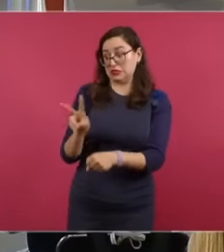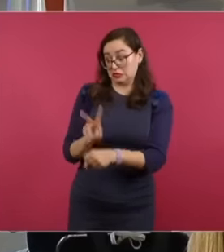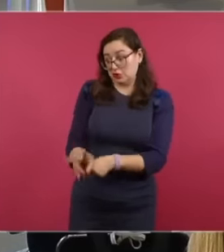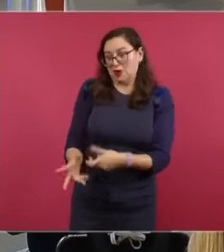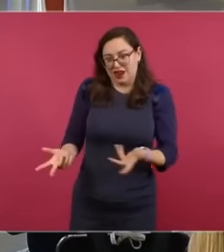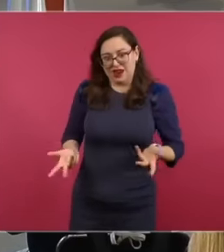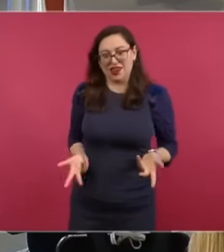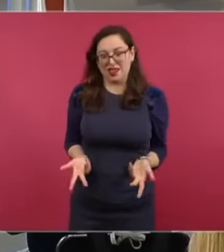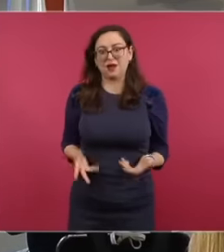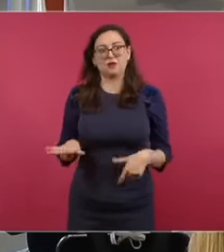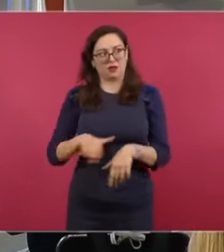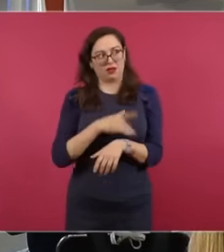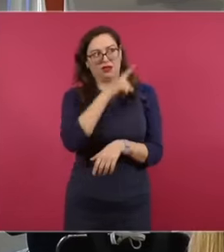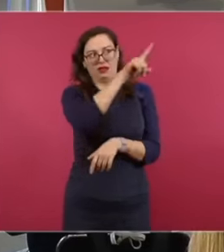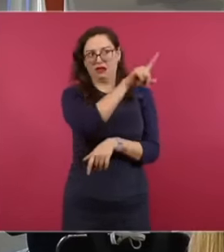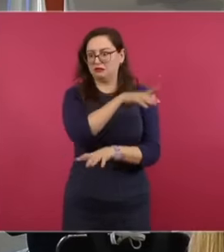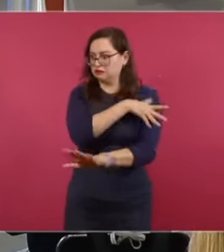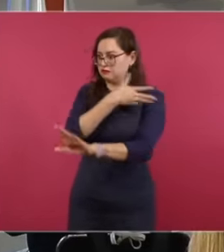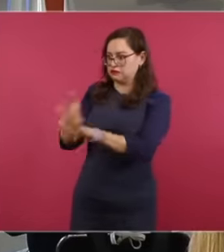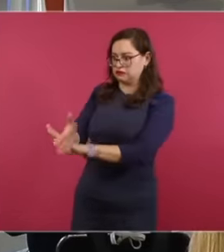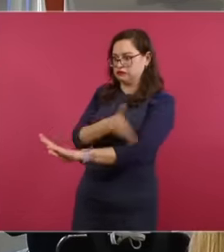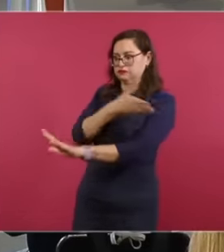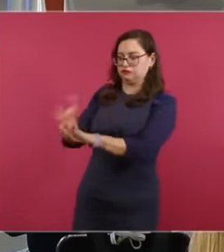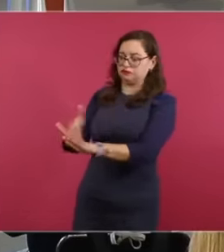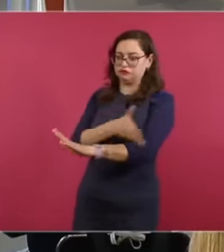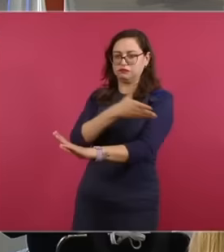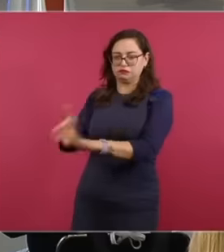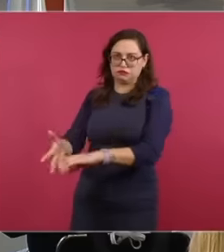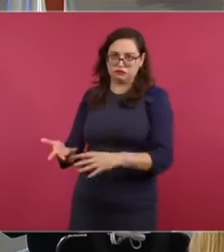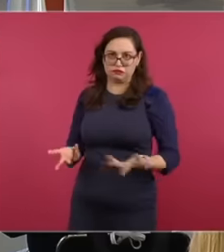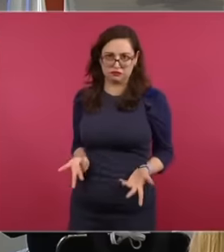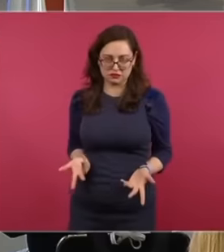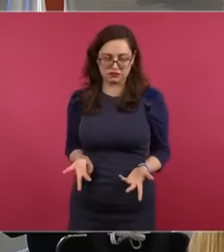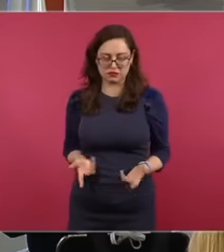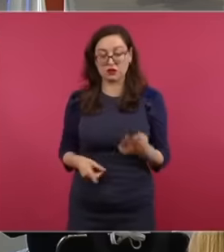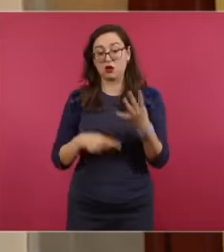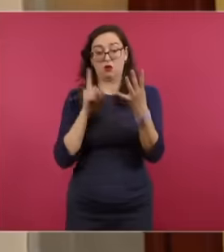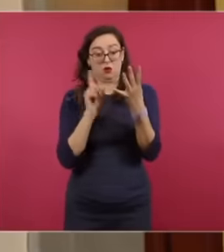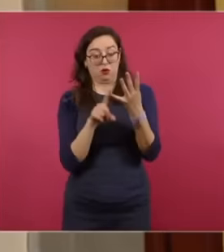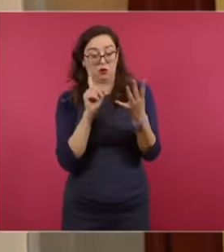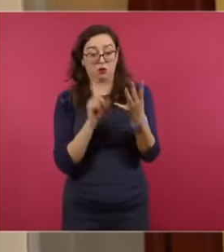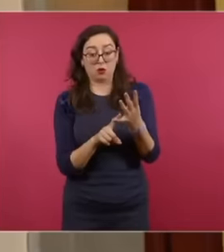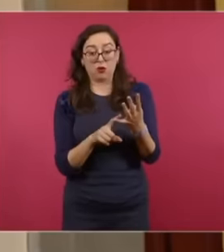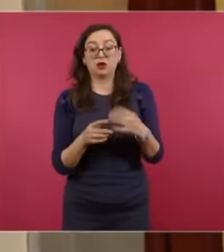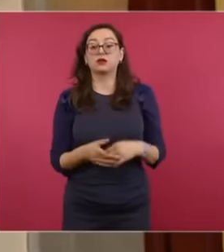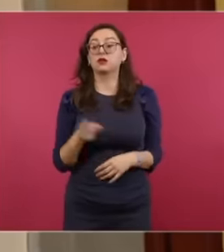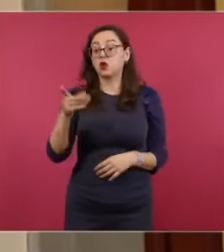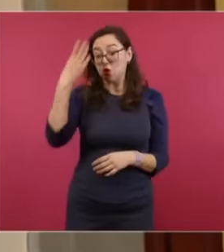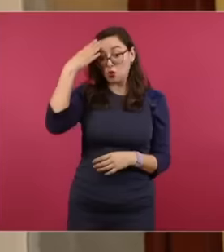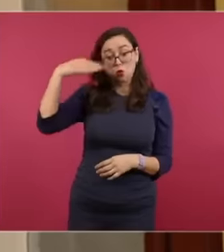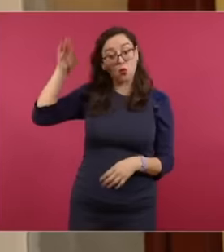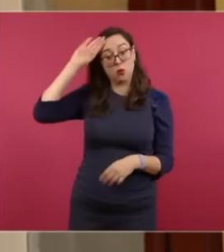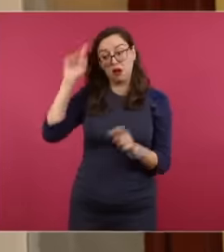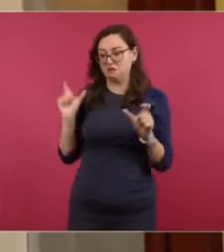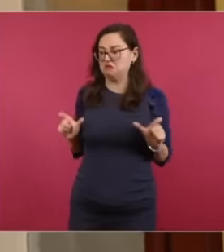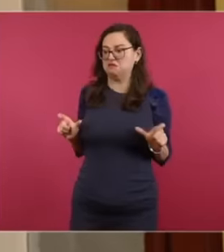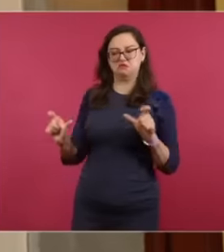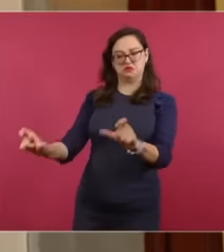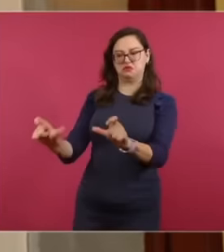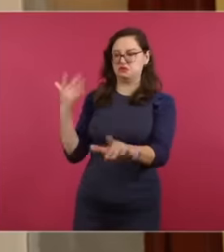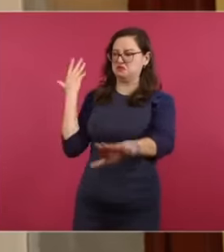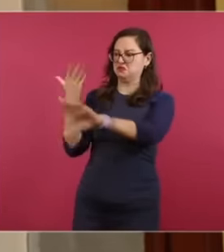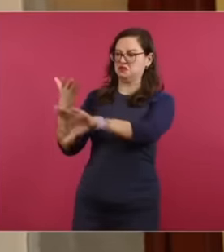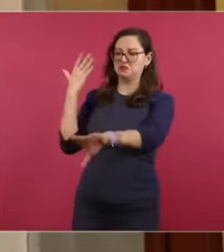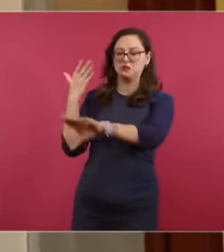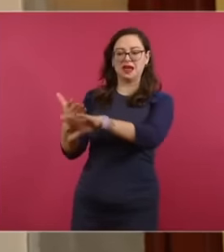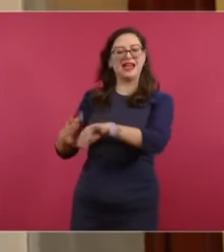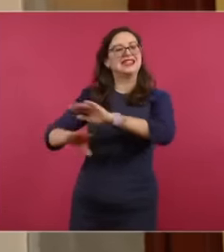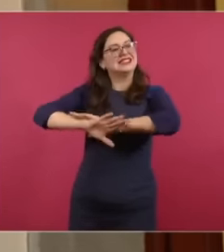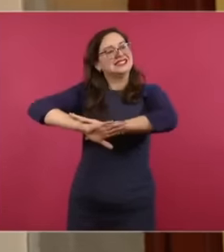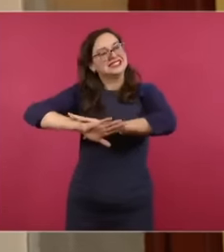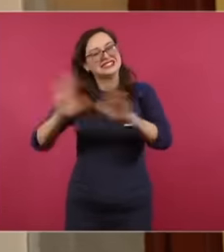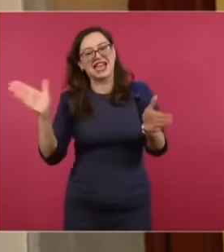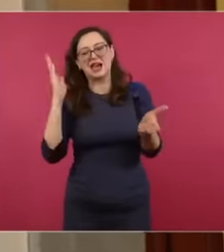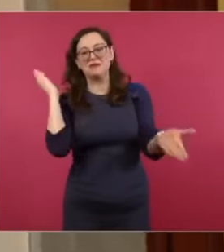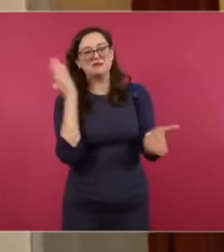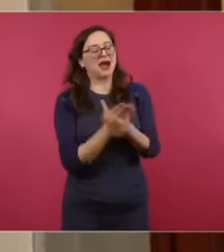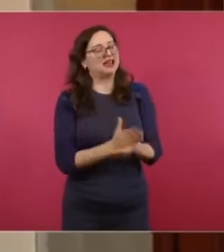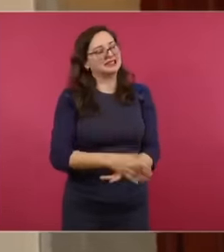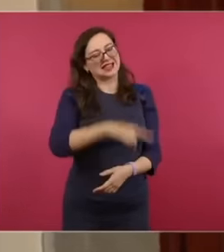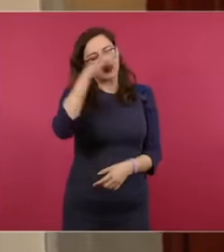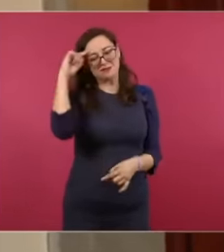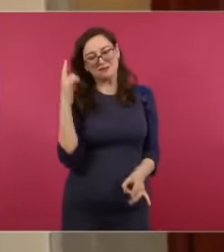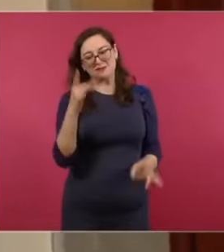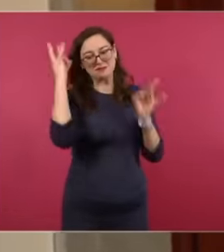is our Venezuelan brothers four lift the blockade on Cuba that is an aberration